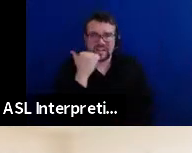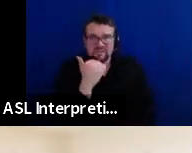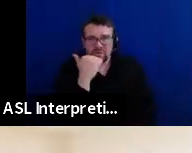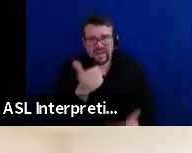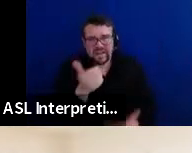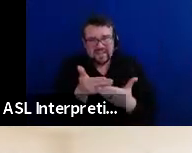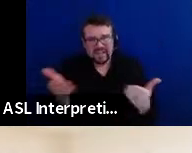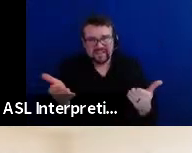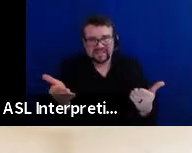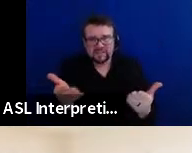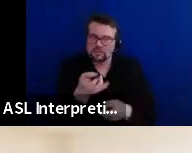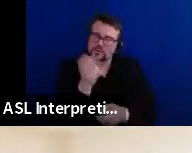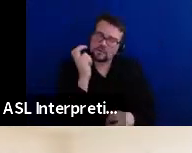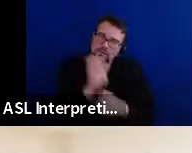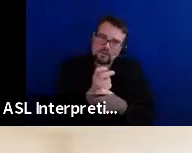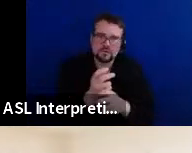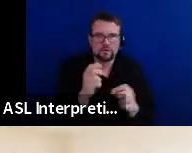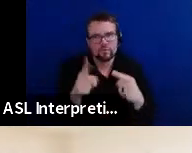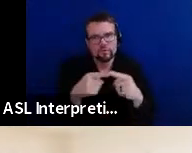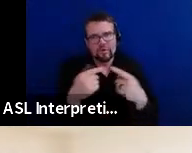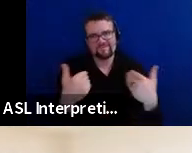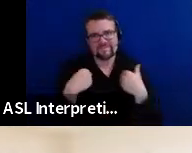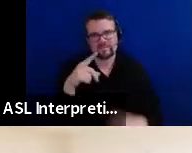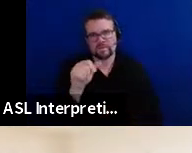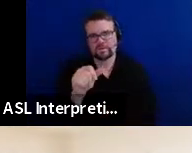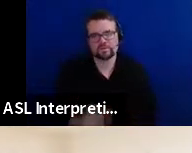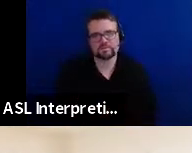I HOPE YOU CAN IMAGINE THE CHALLENGES AND BARRIERS.